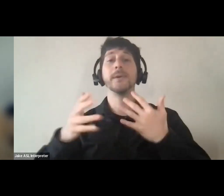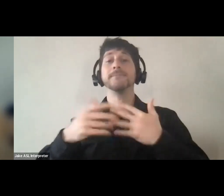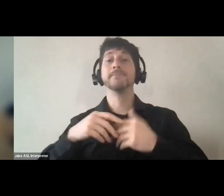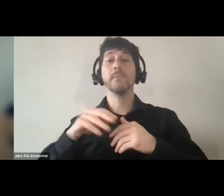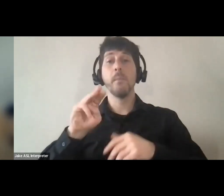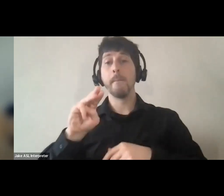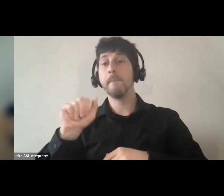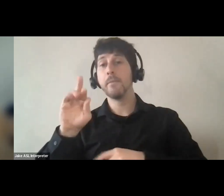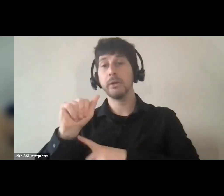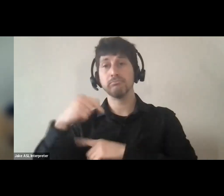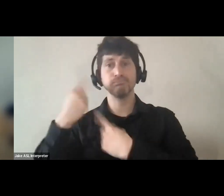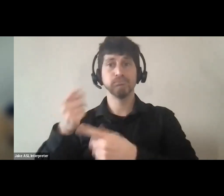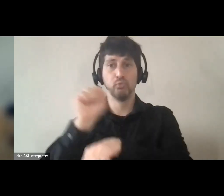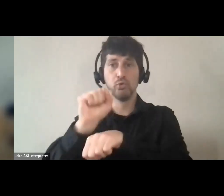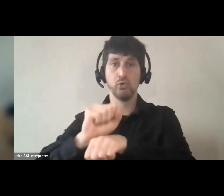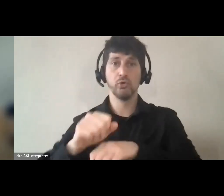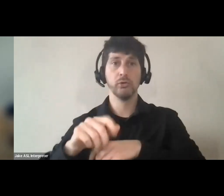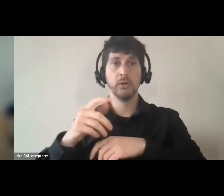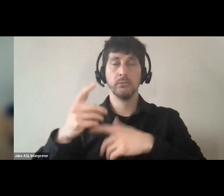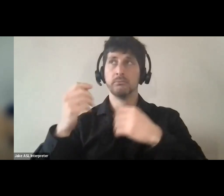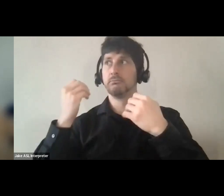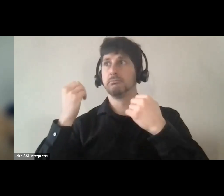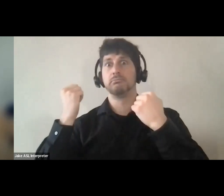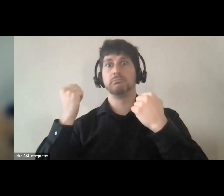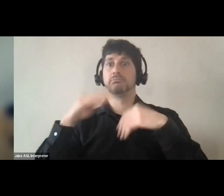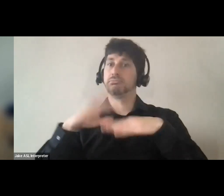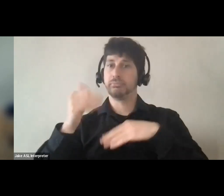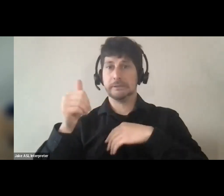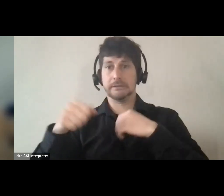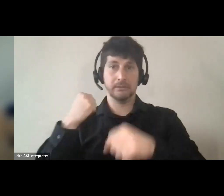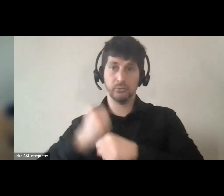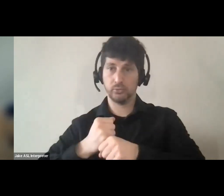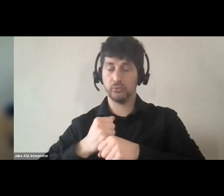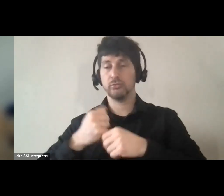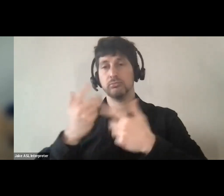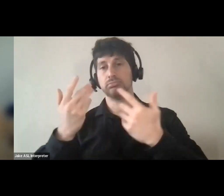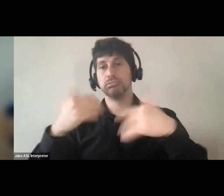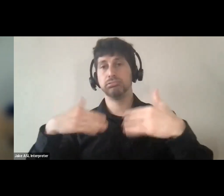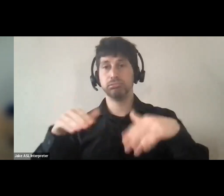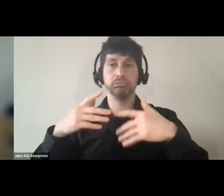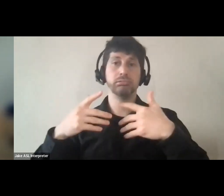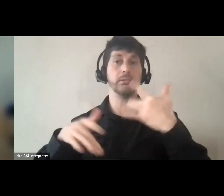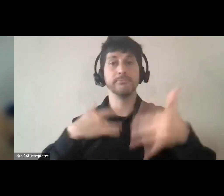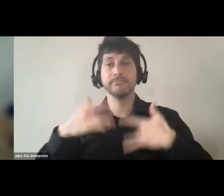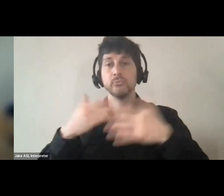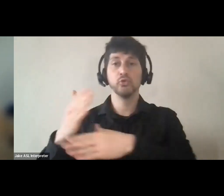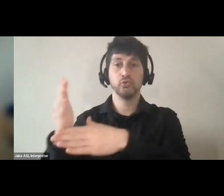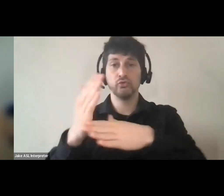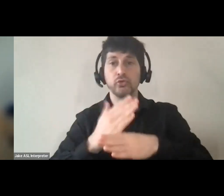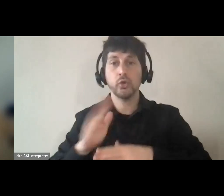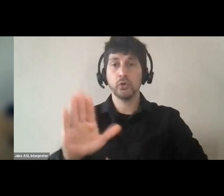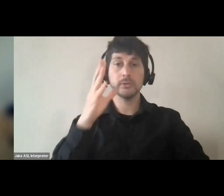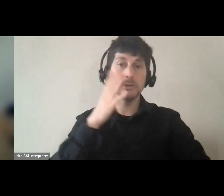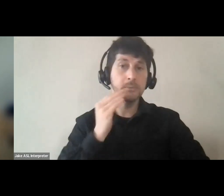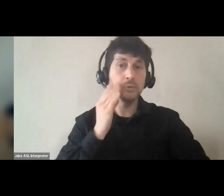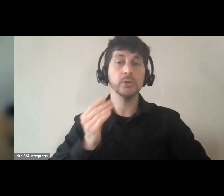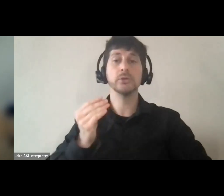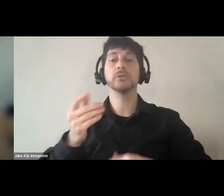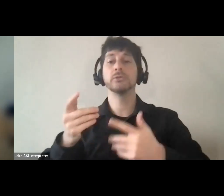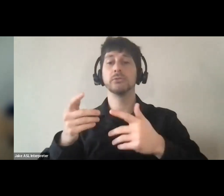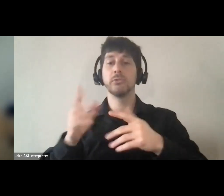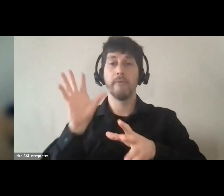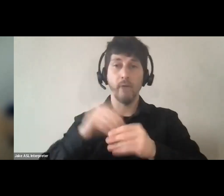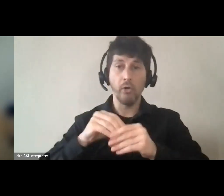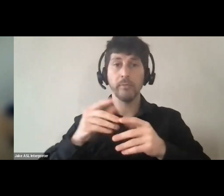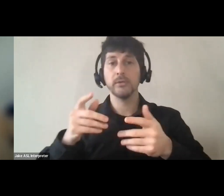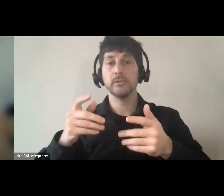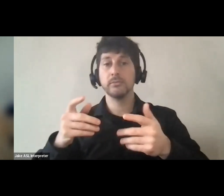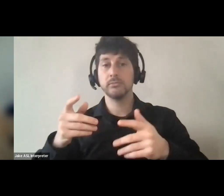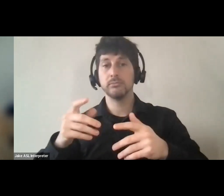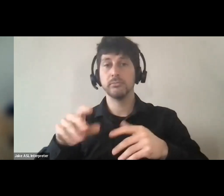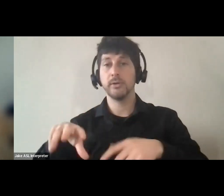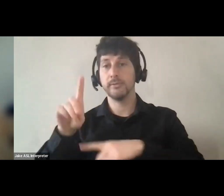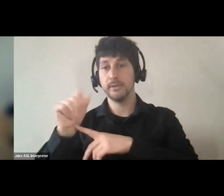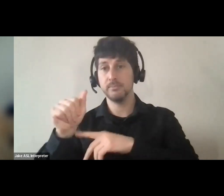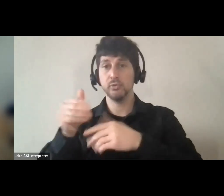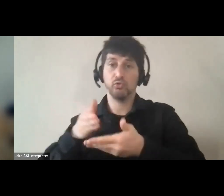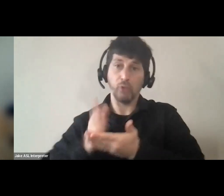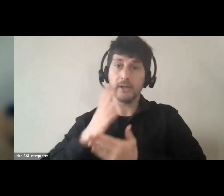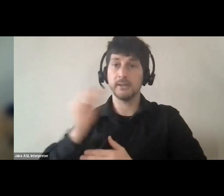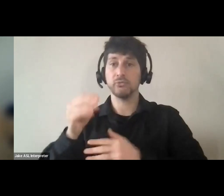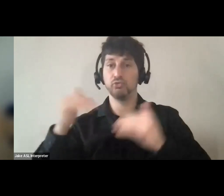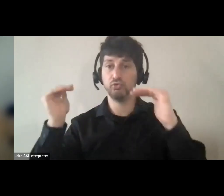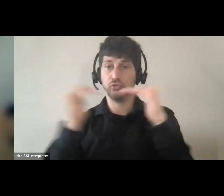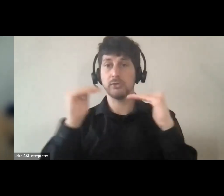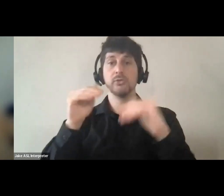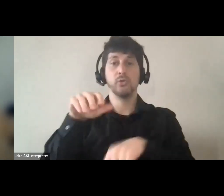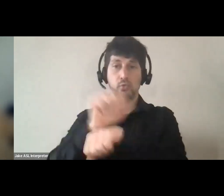I practiced it, too.